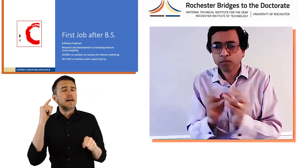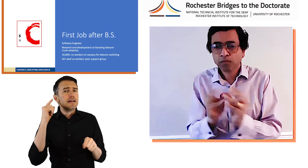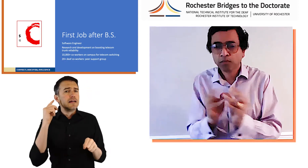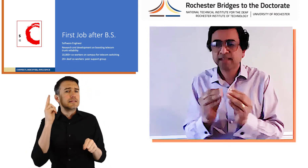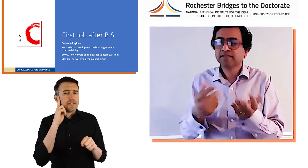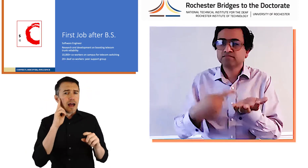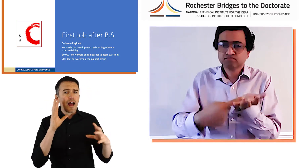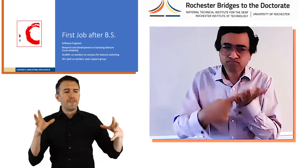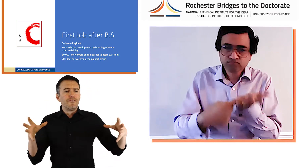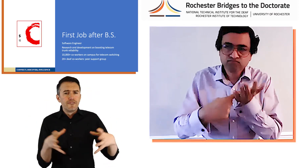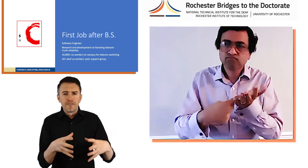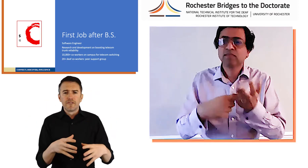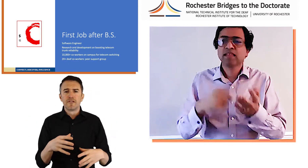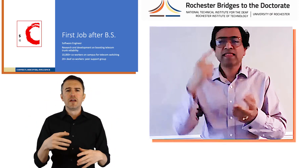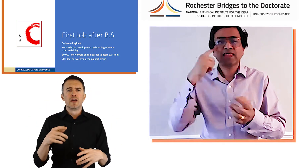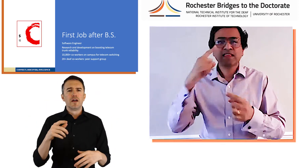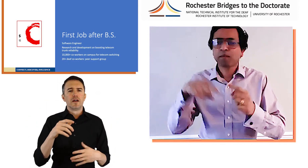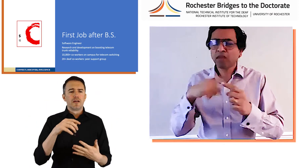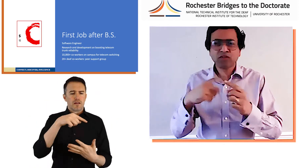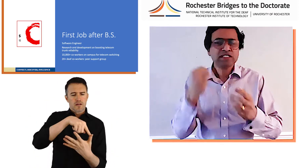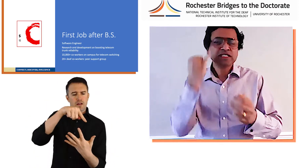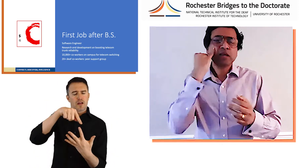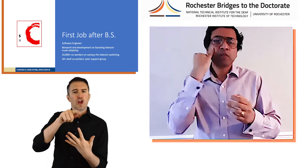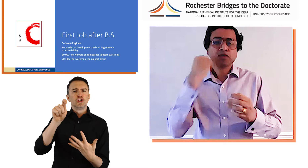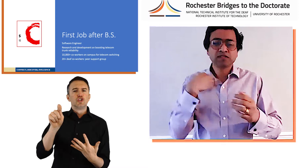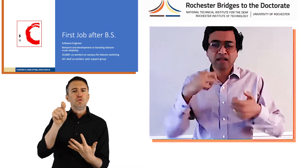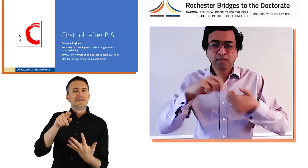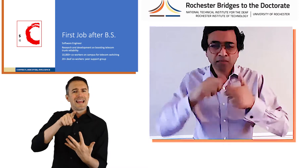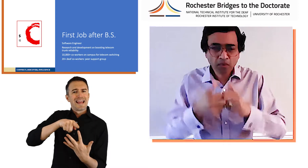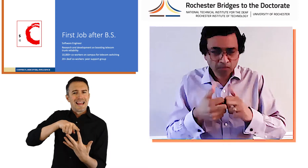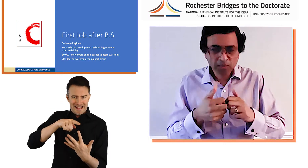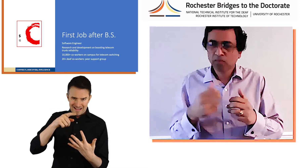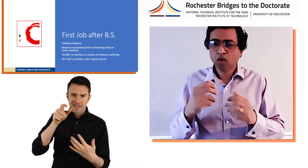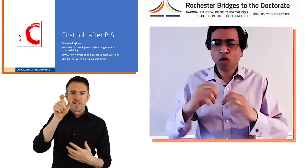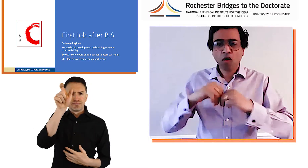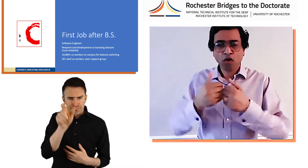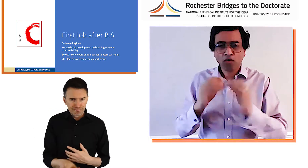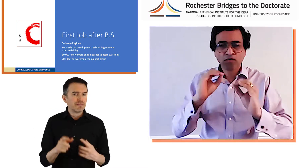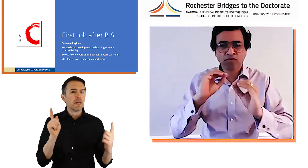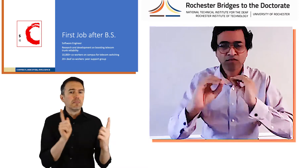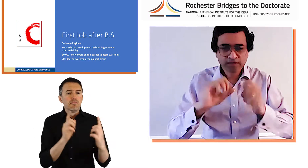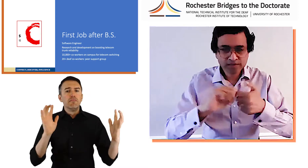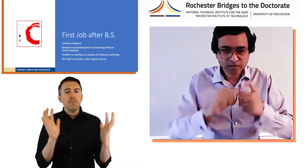We would all meet on Tuesdays for lunch to talk about if we had any problems that came up.